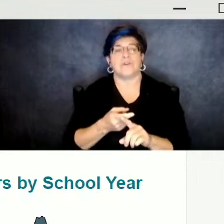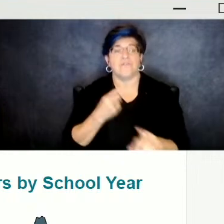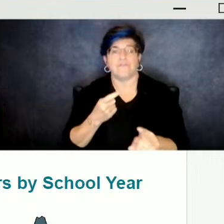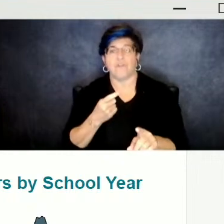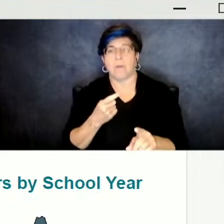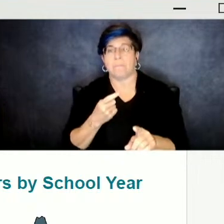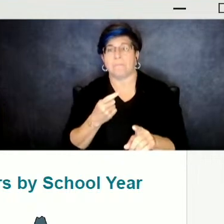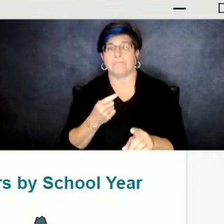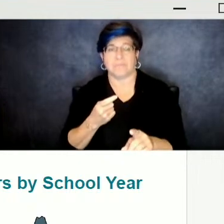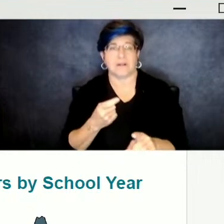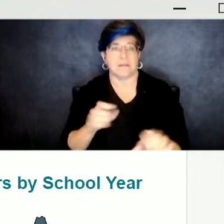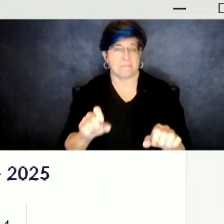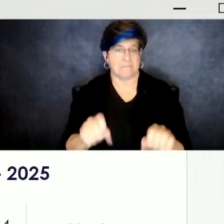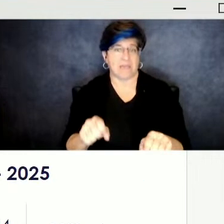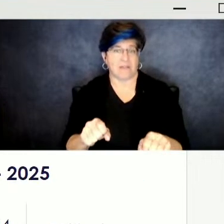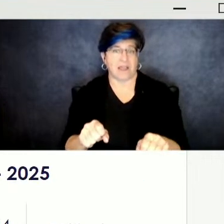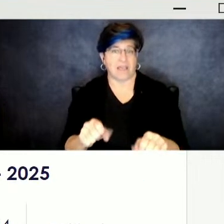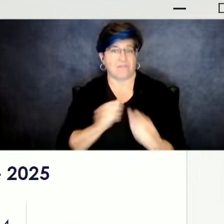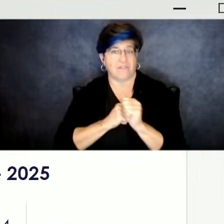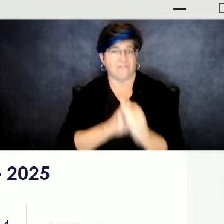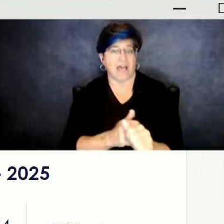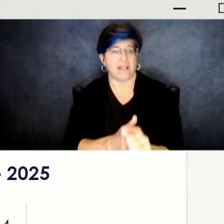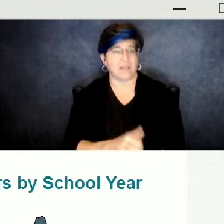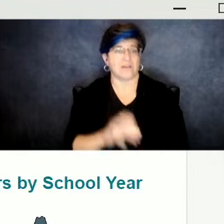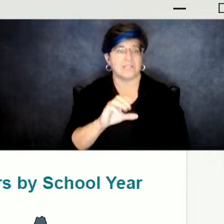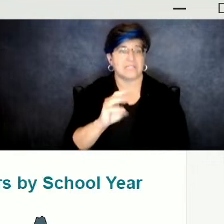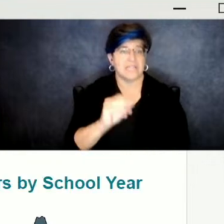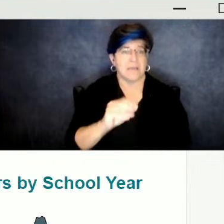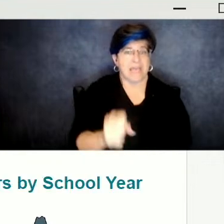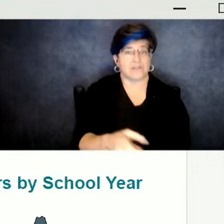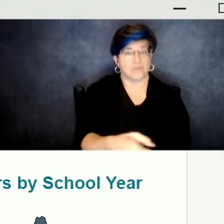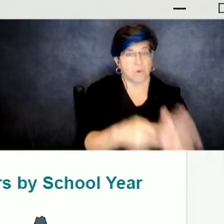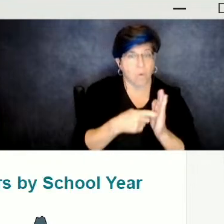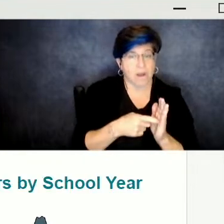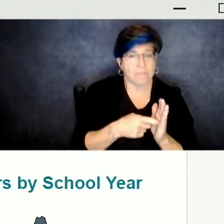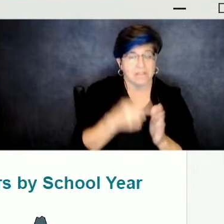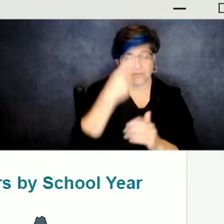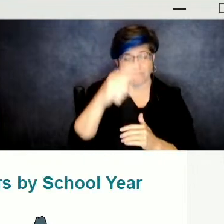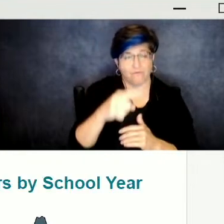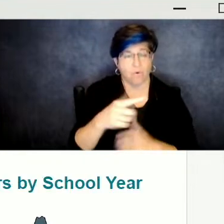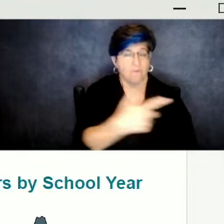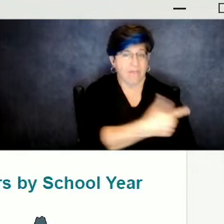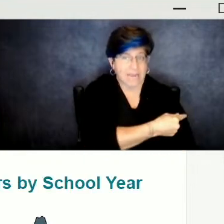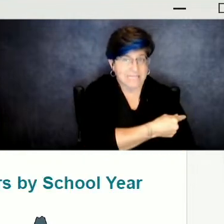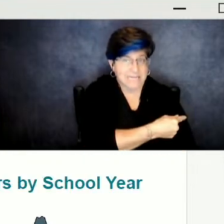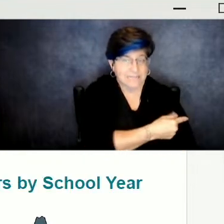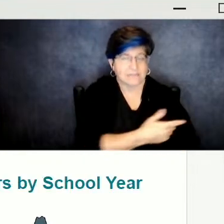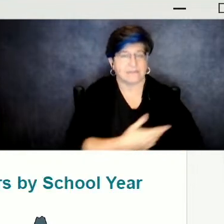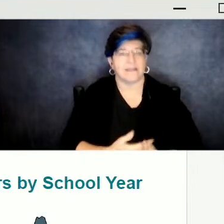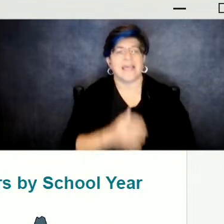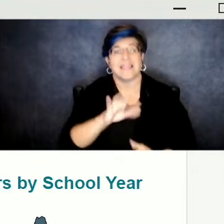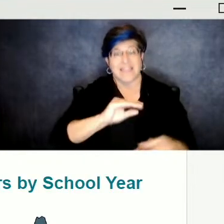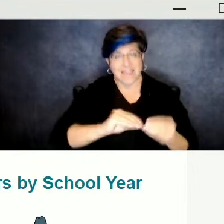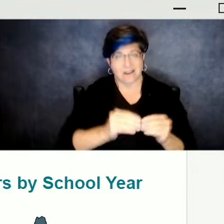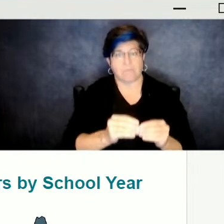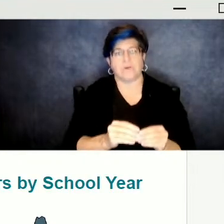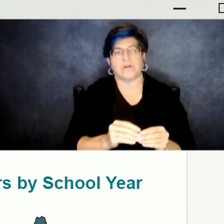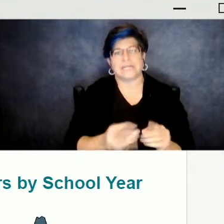REQUESTING EXEMPTIONS FROM